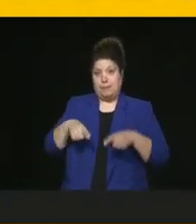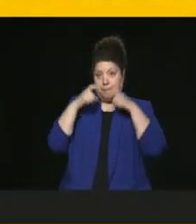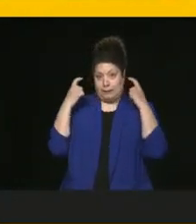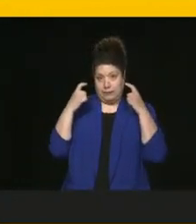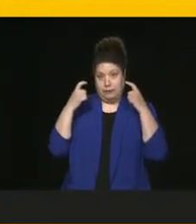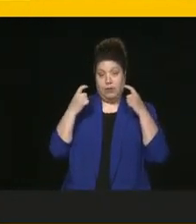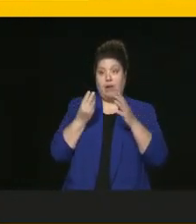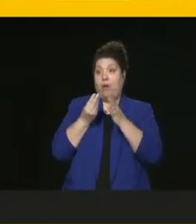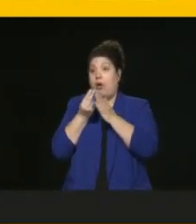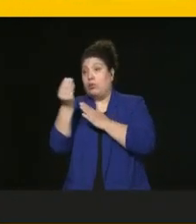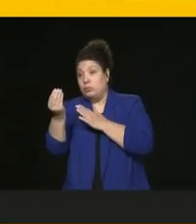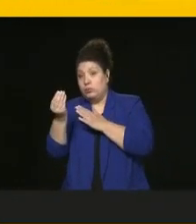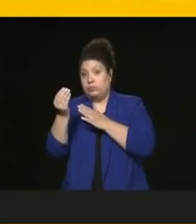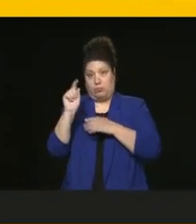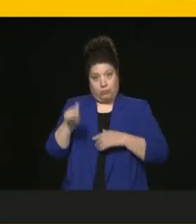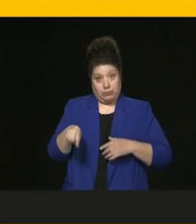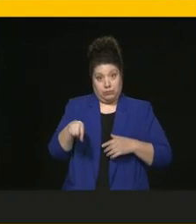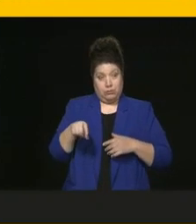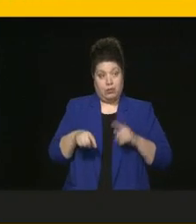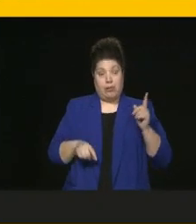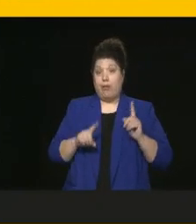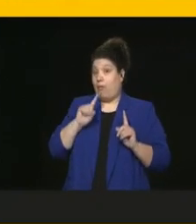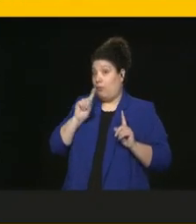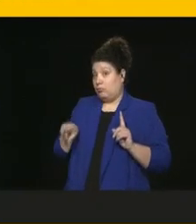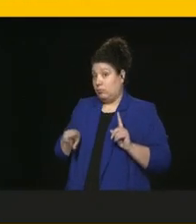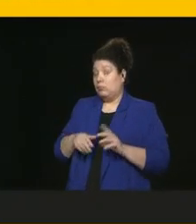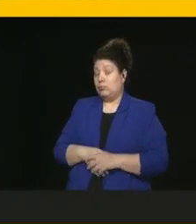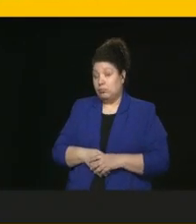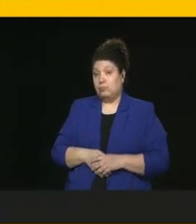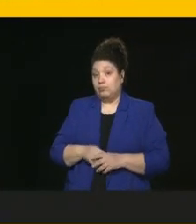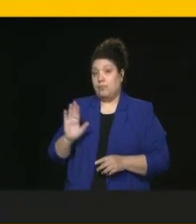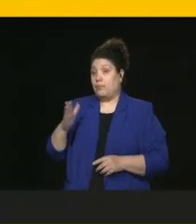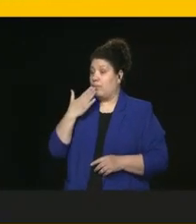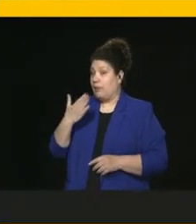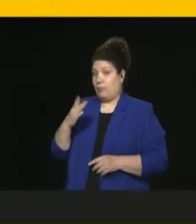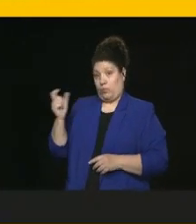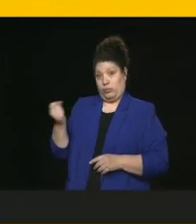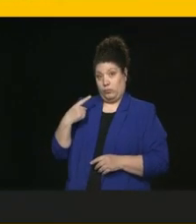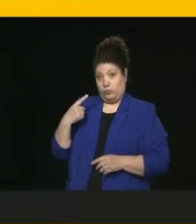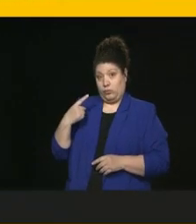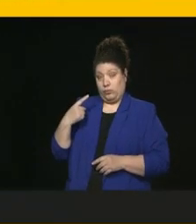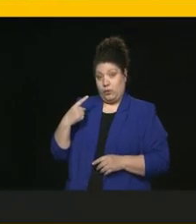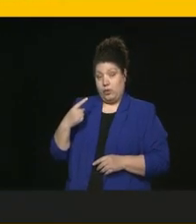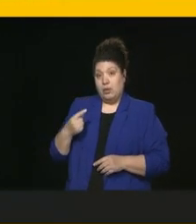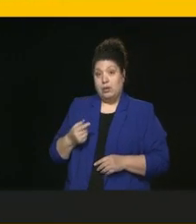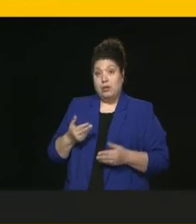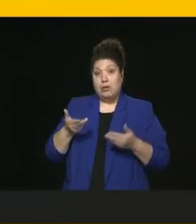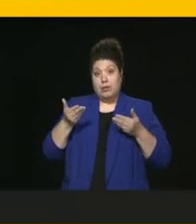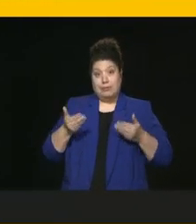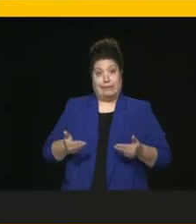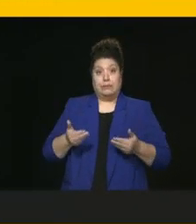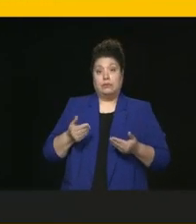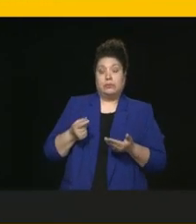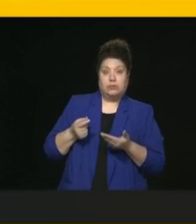CANADIANS WEAR MASKS WHEN THEY LEAVE THEIR HOMES? ANSWER. DR. NJOO.